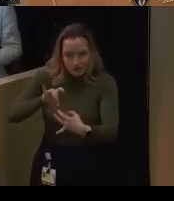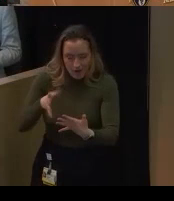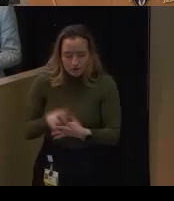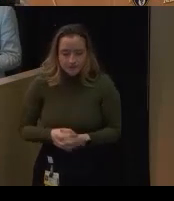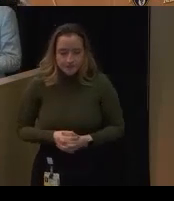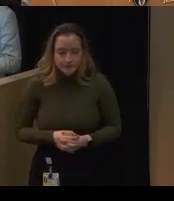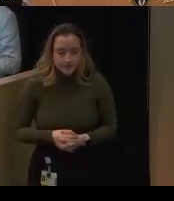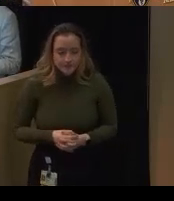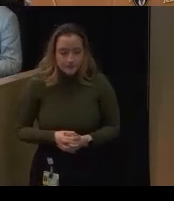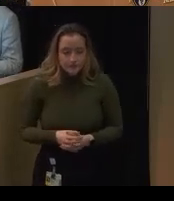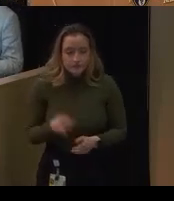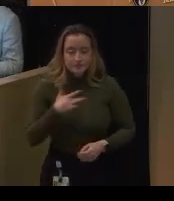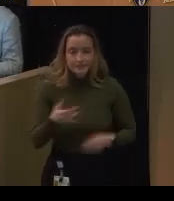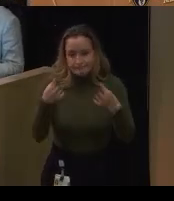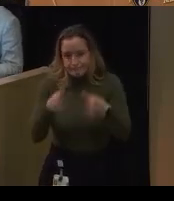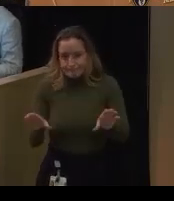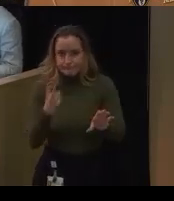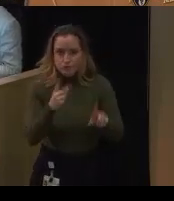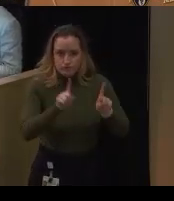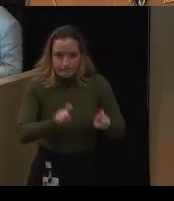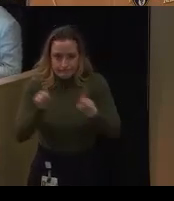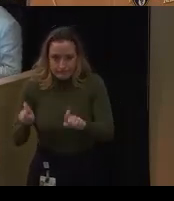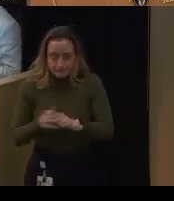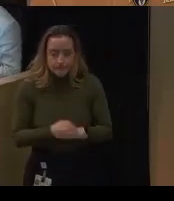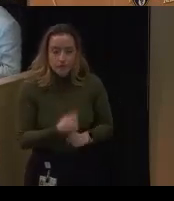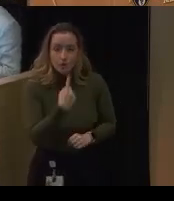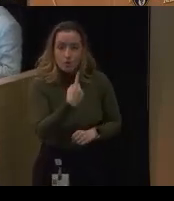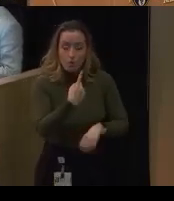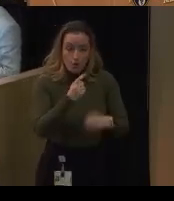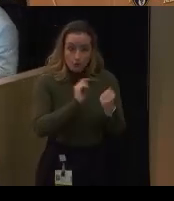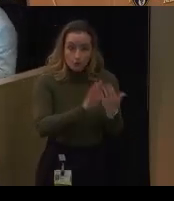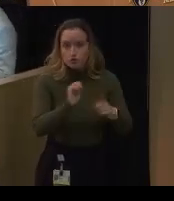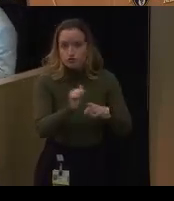this in two different tasks they'll test this in the context of a training task in which someone is